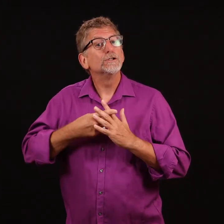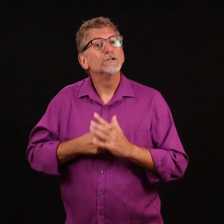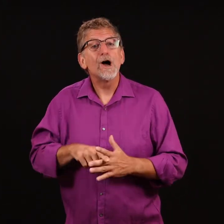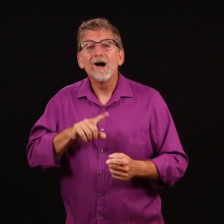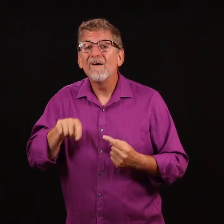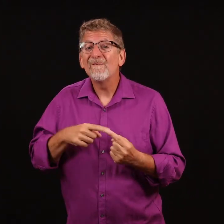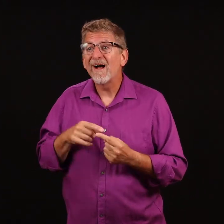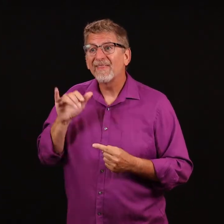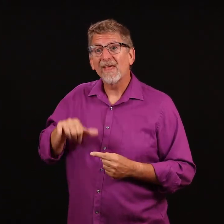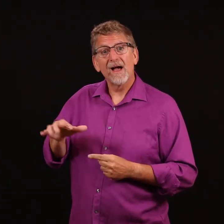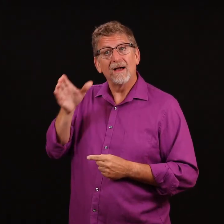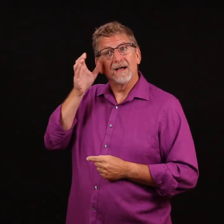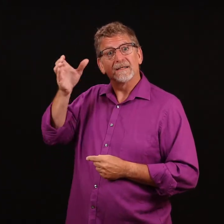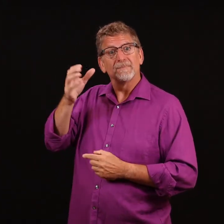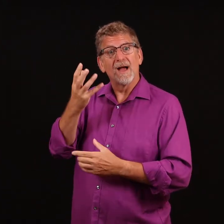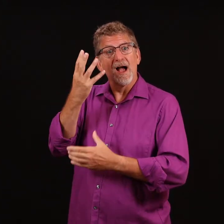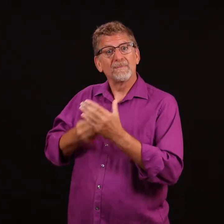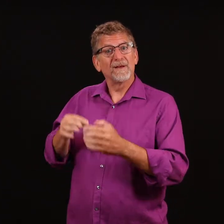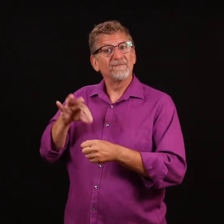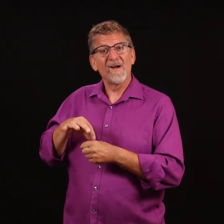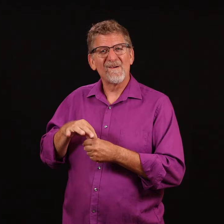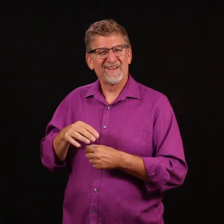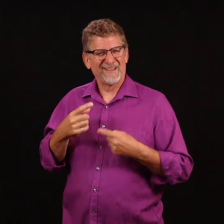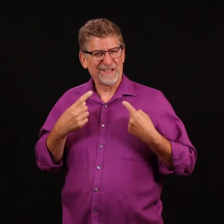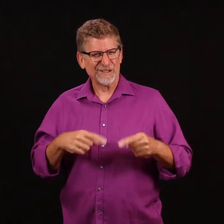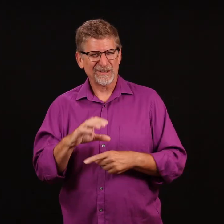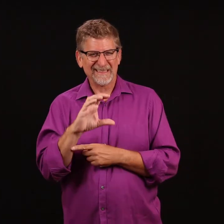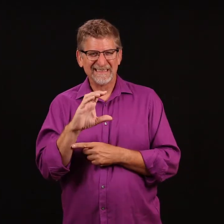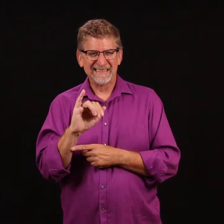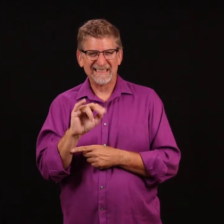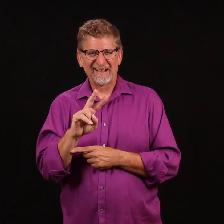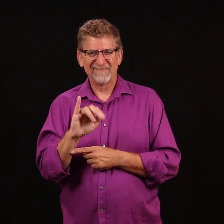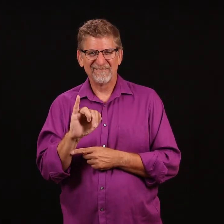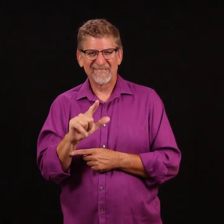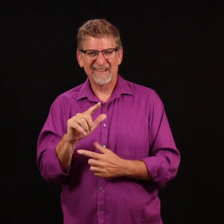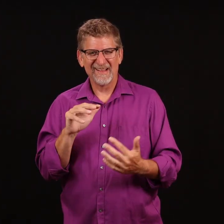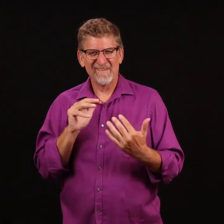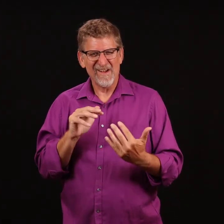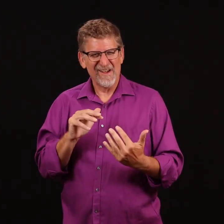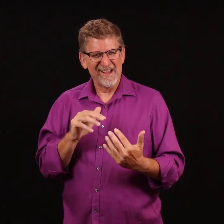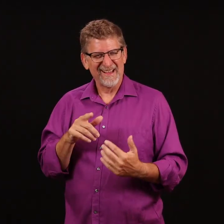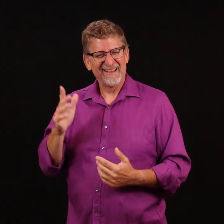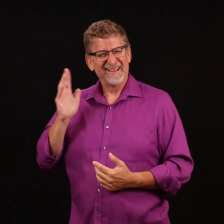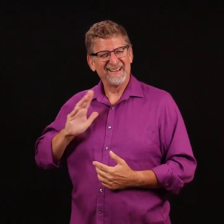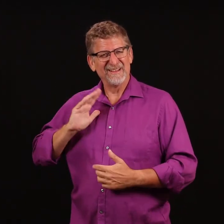The concept of an absentee ballot started during the Civil War.